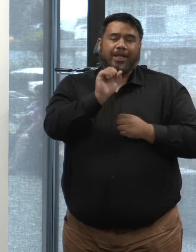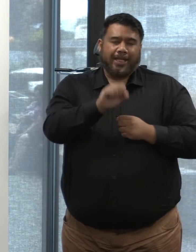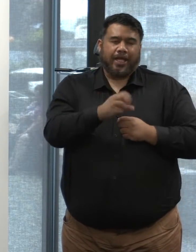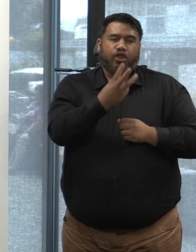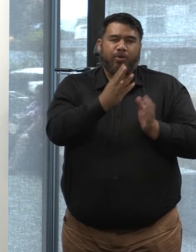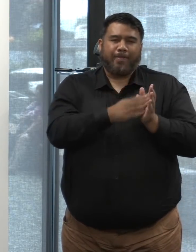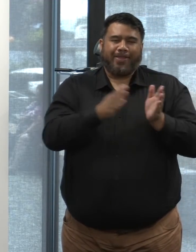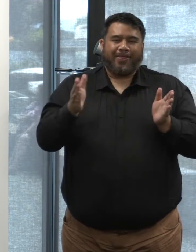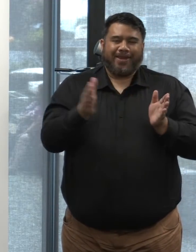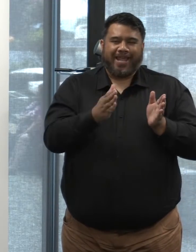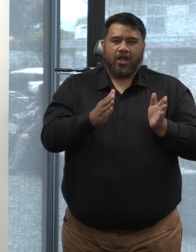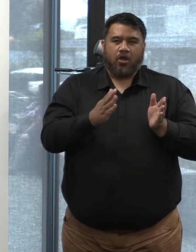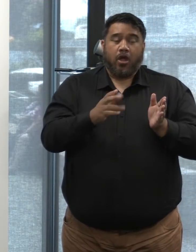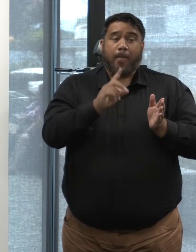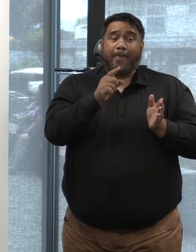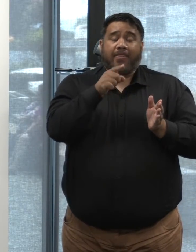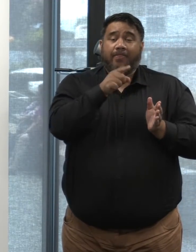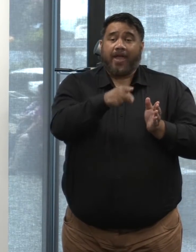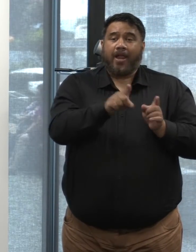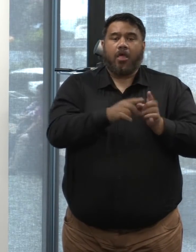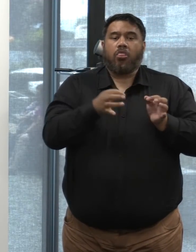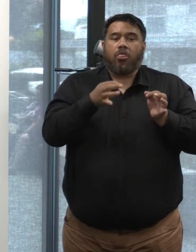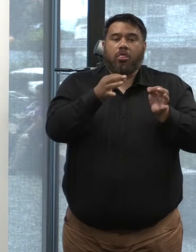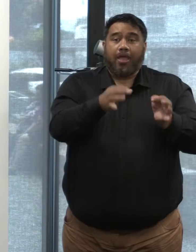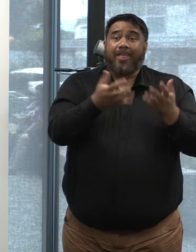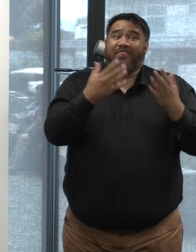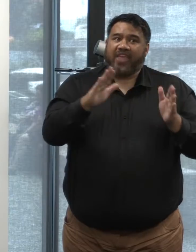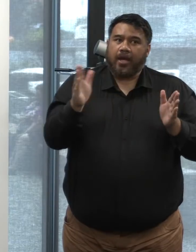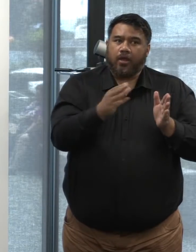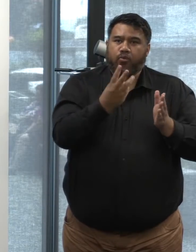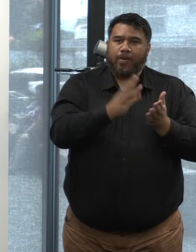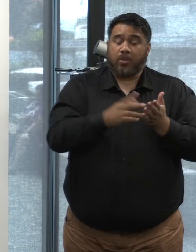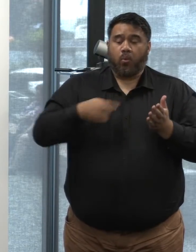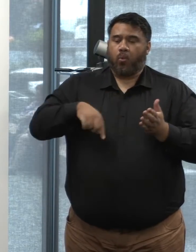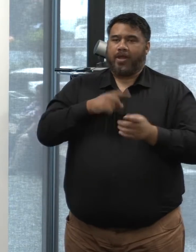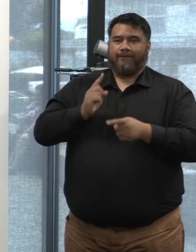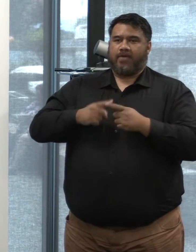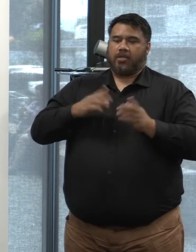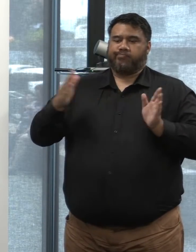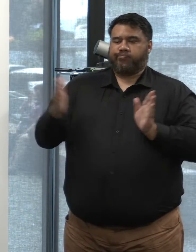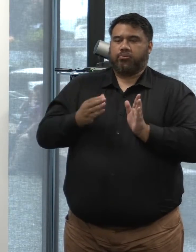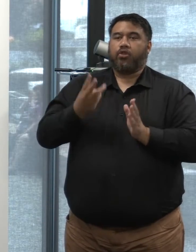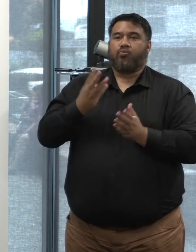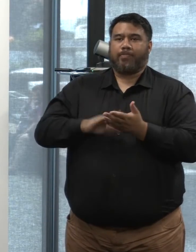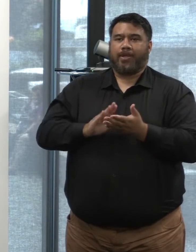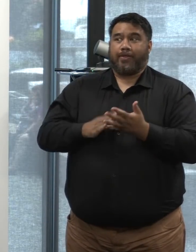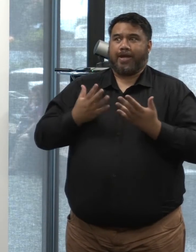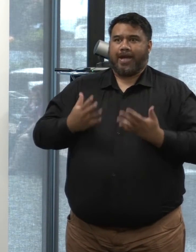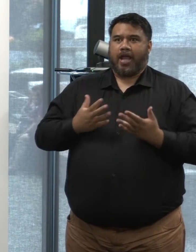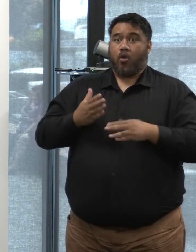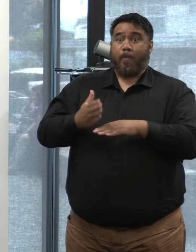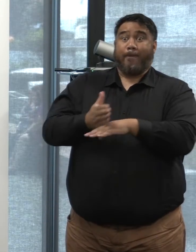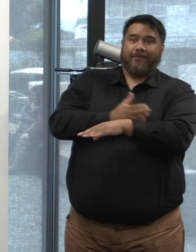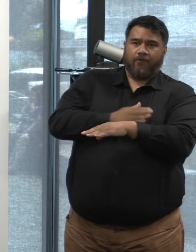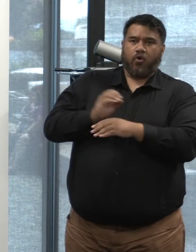countries that have a three- month interval, we are doing it very early on in the outbreak